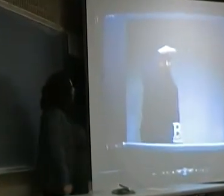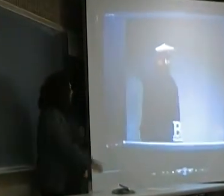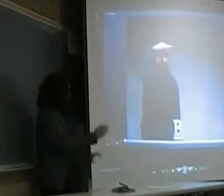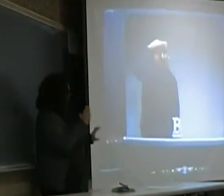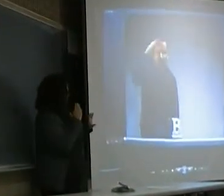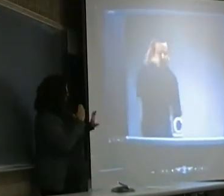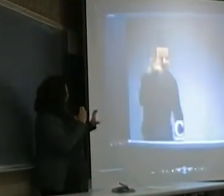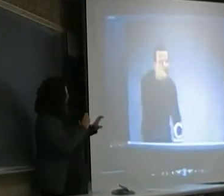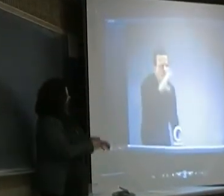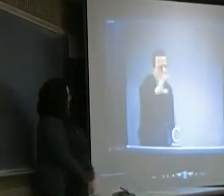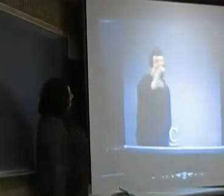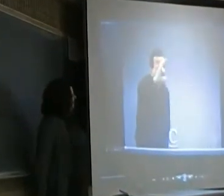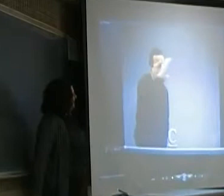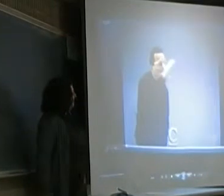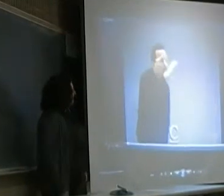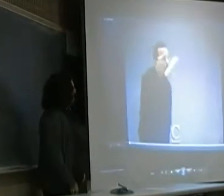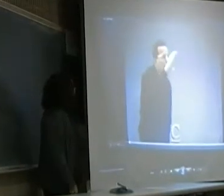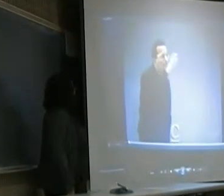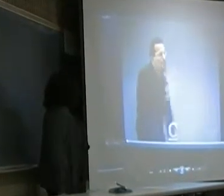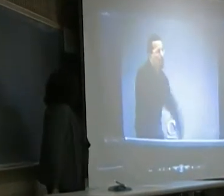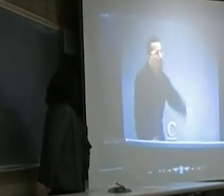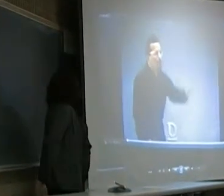[speaking to class] Again, I'm filming it.